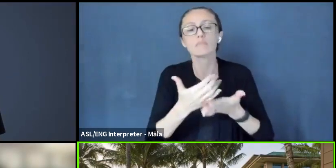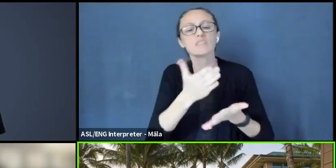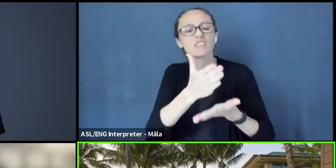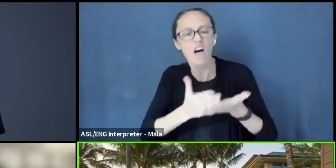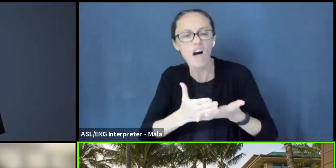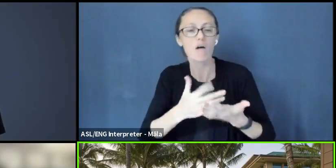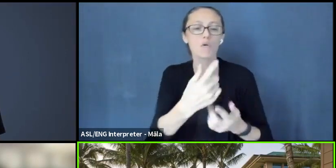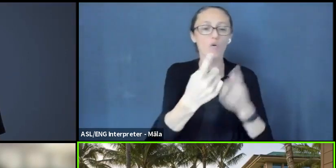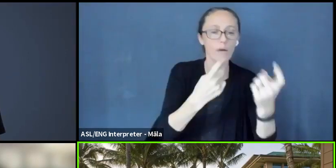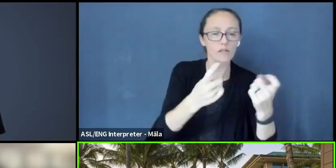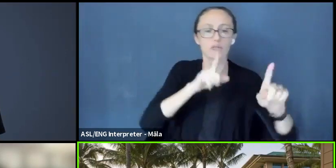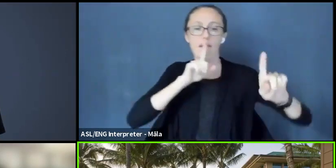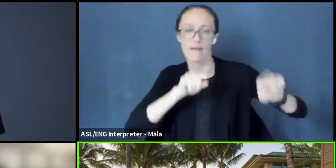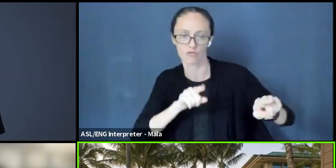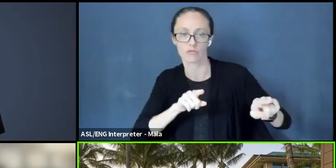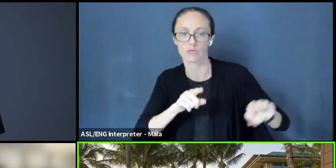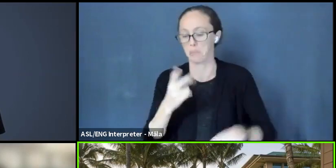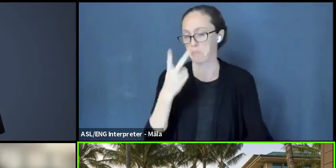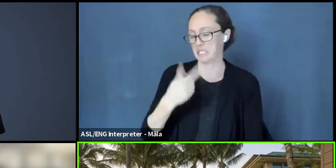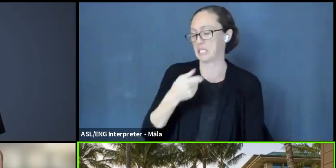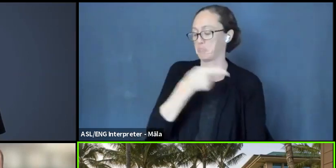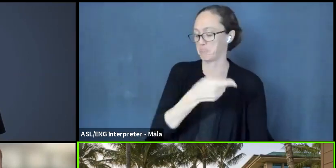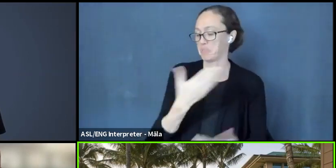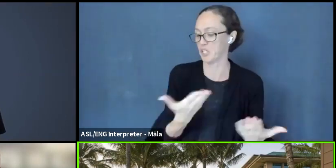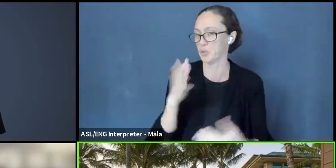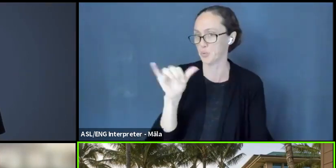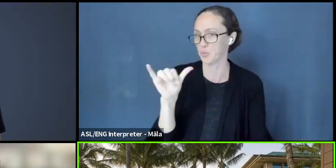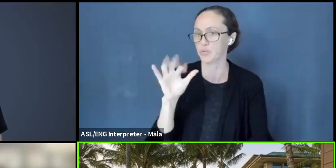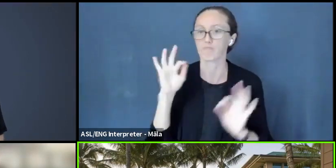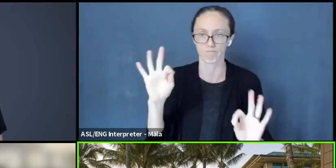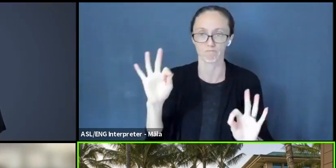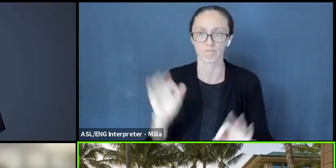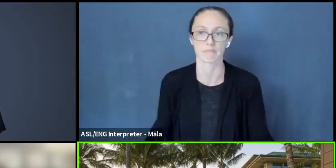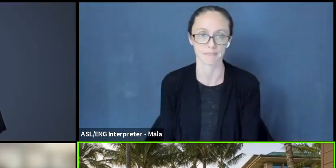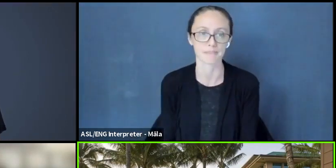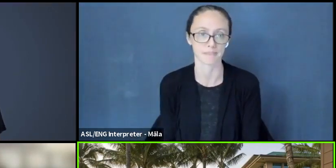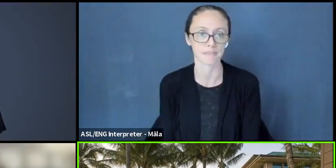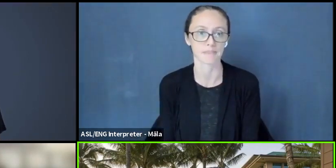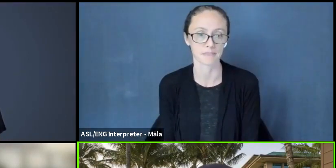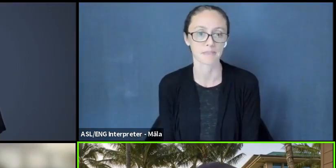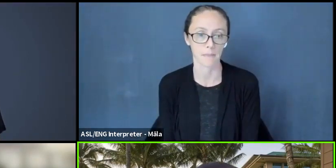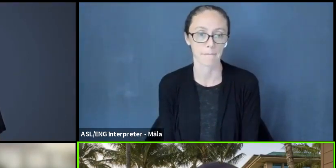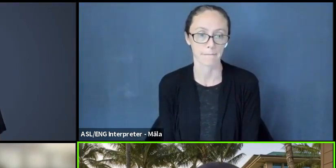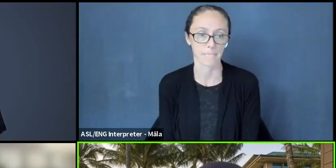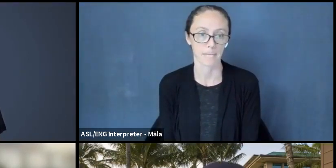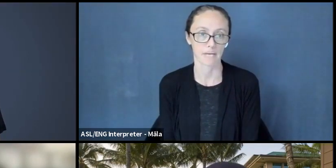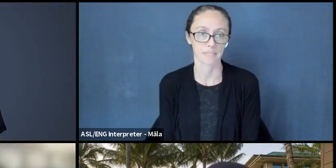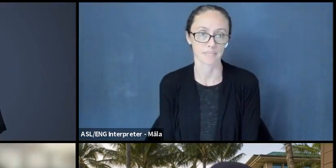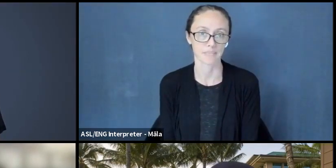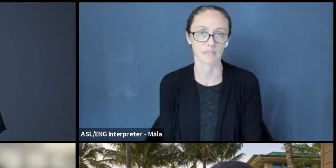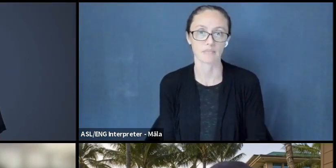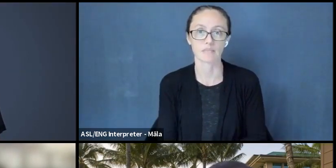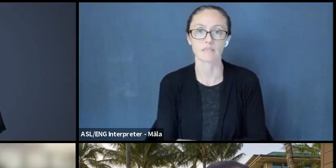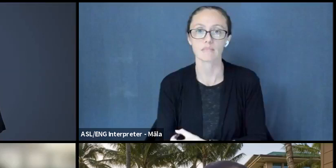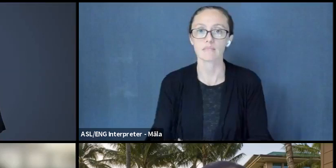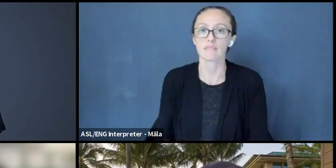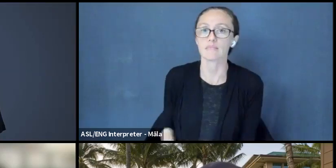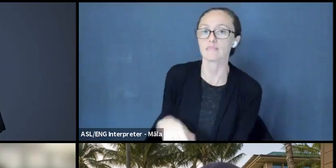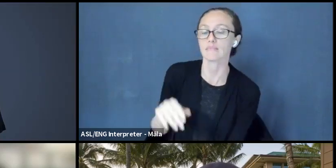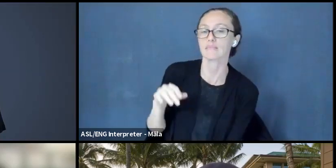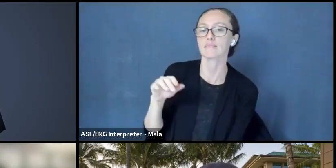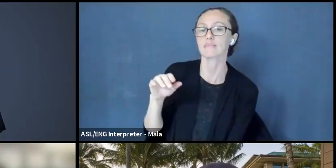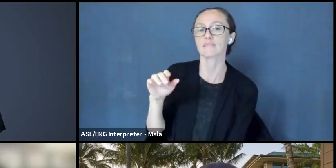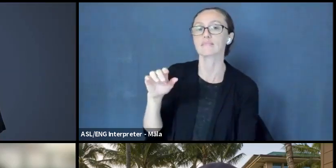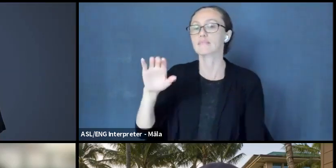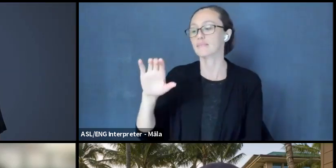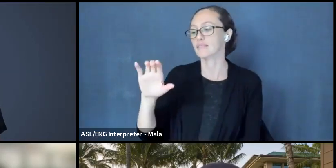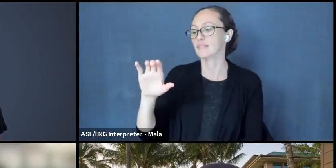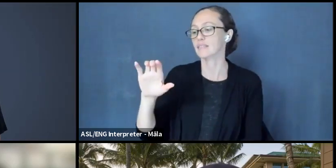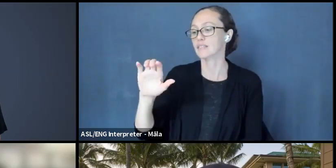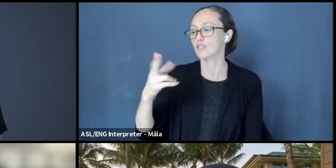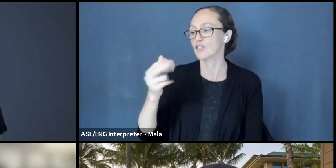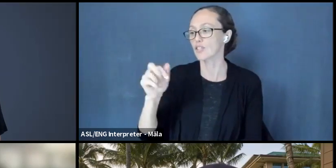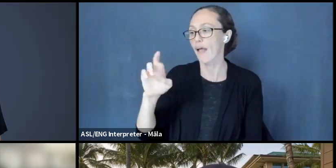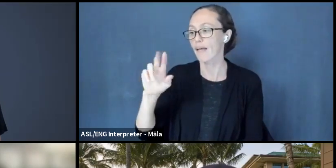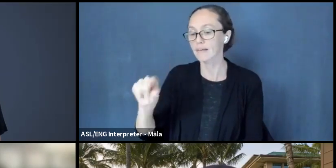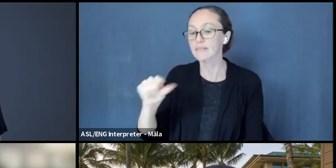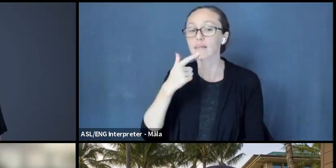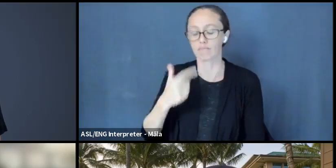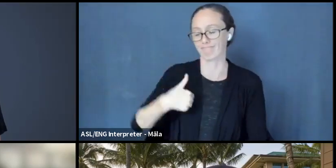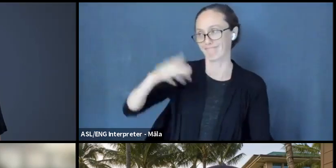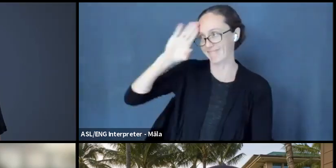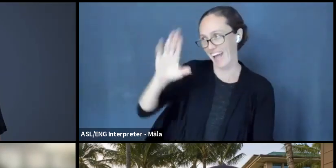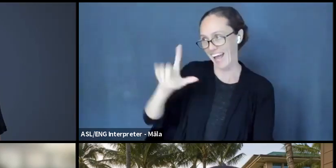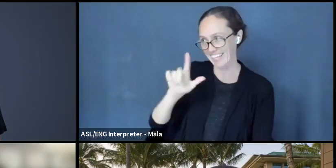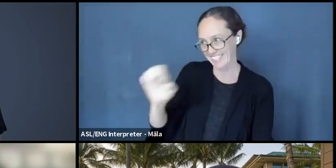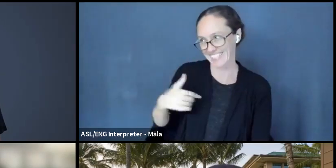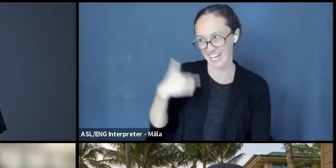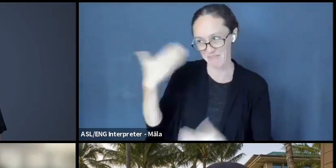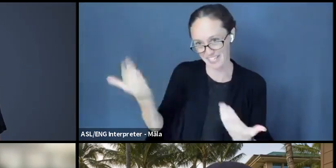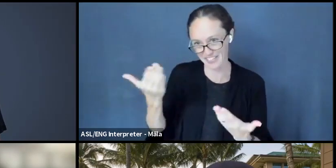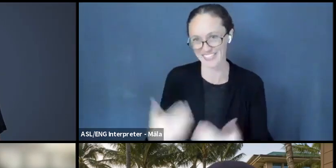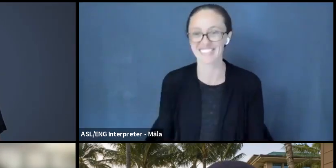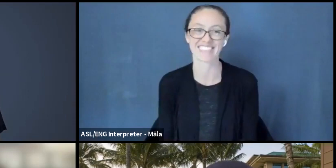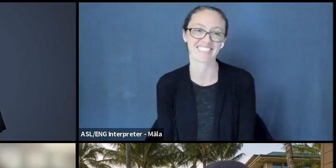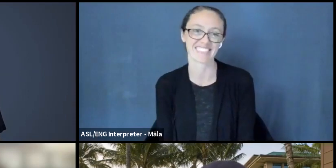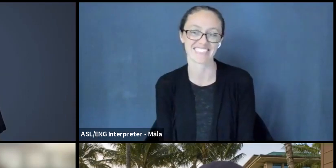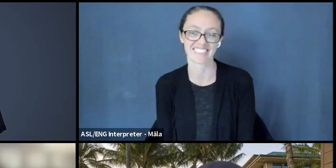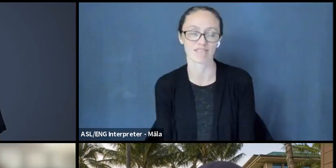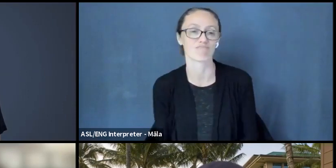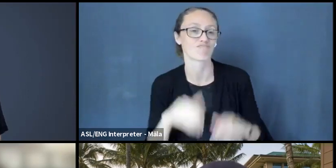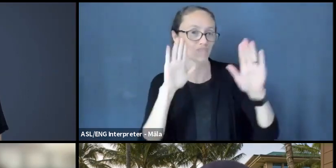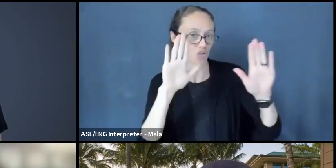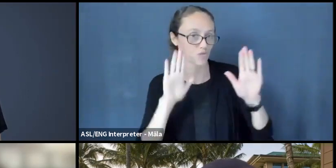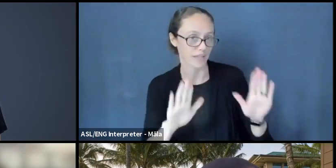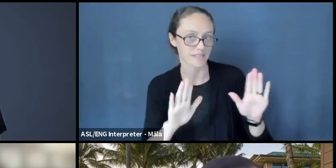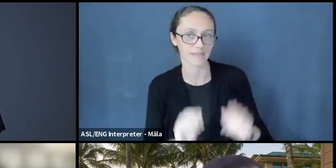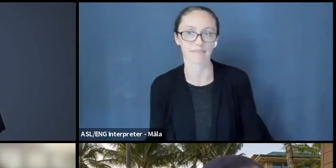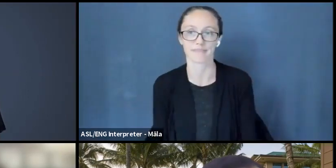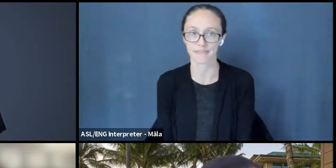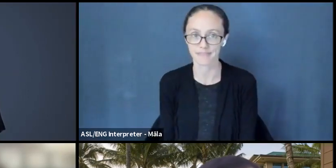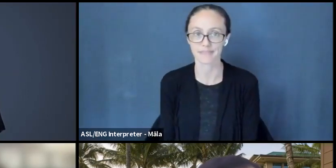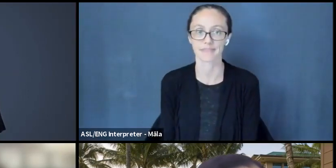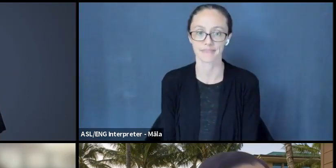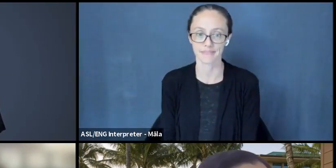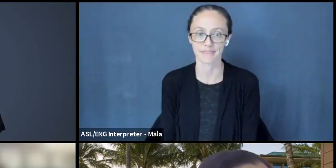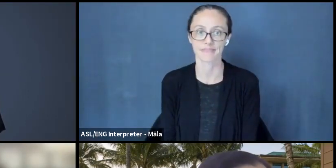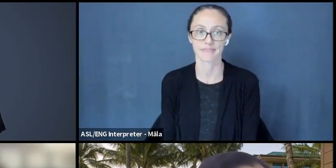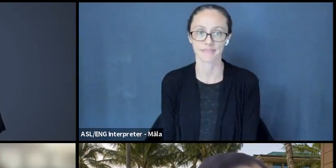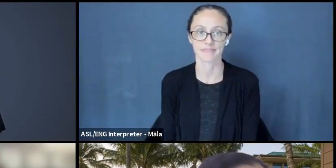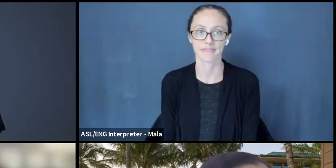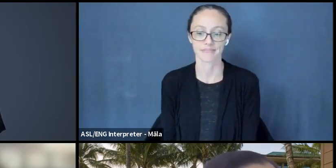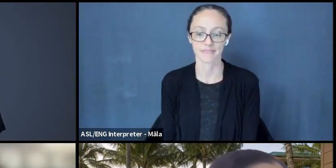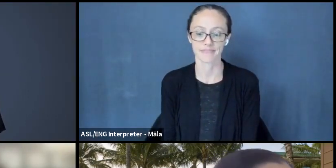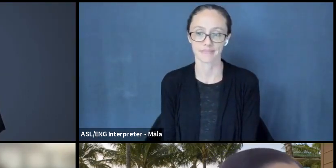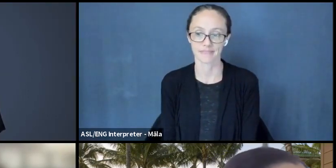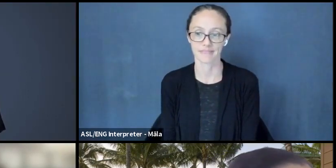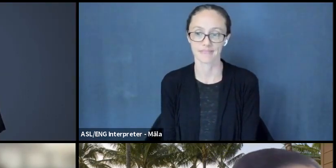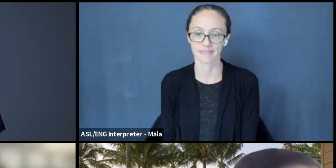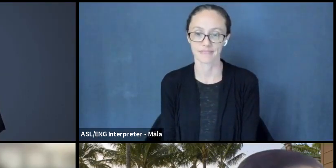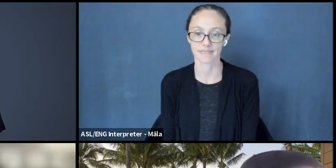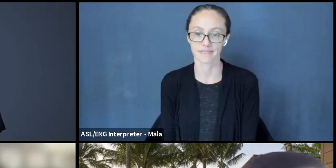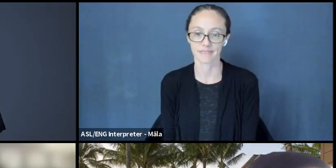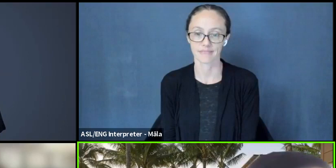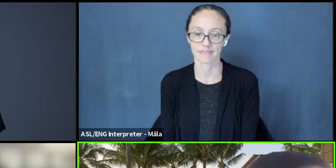She's on the Zoom I see.